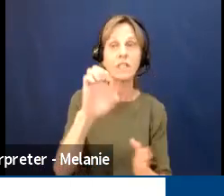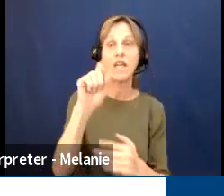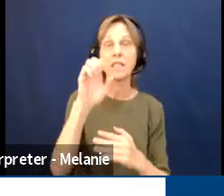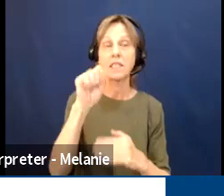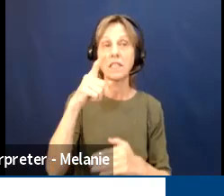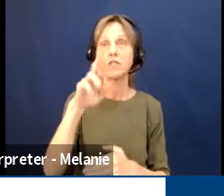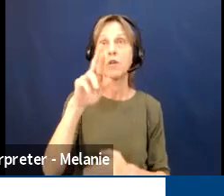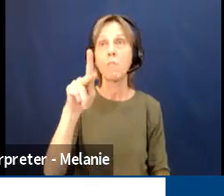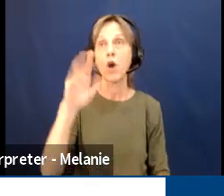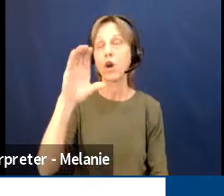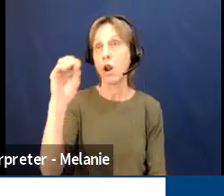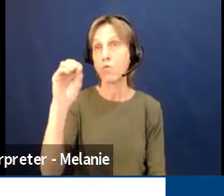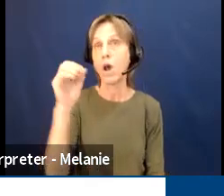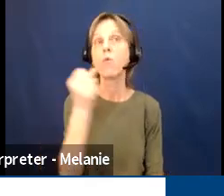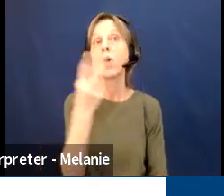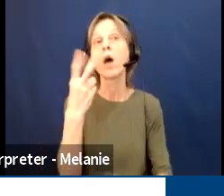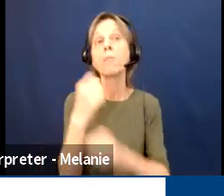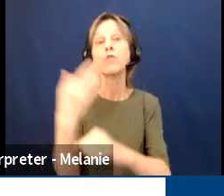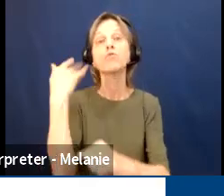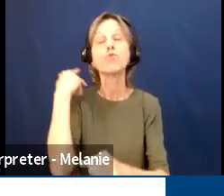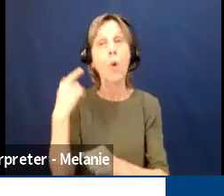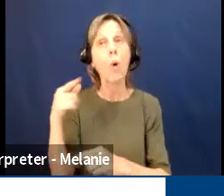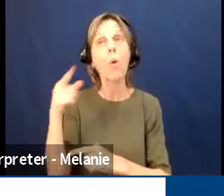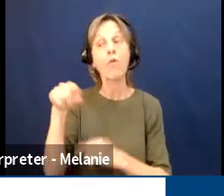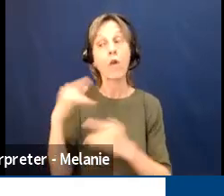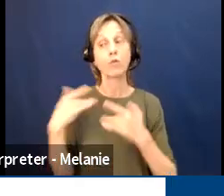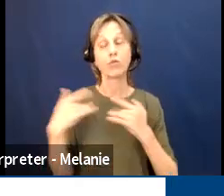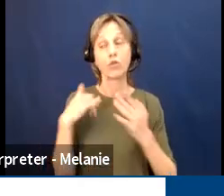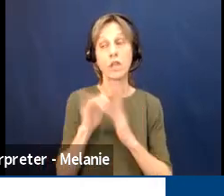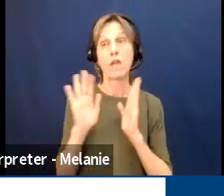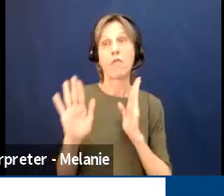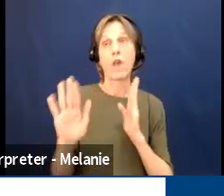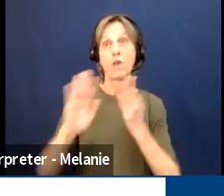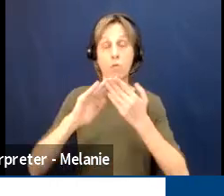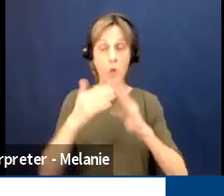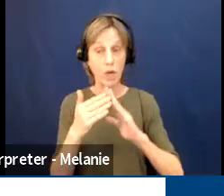of years ago they became concerned that their community was uh was going to have challenges